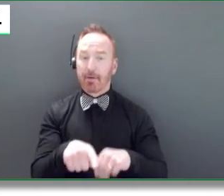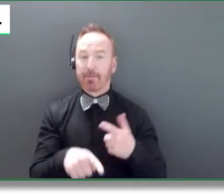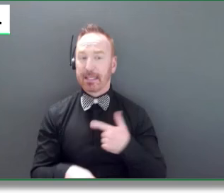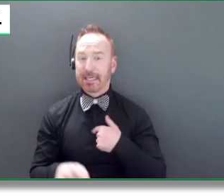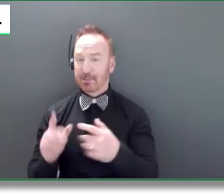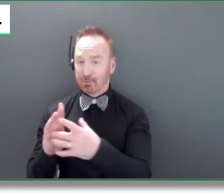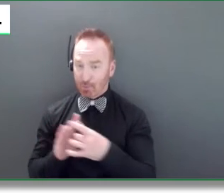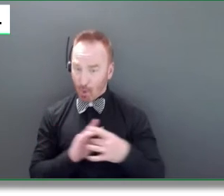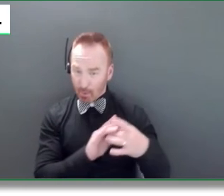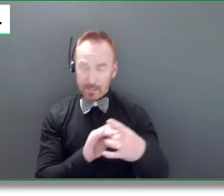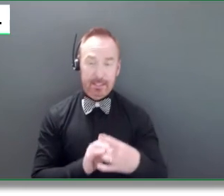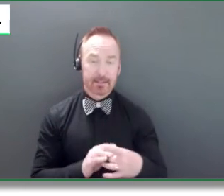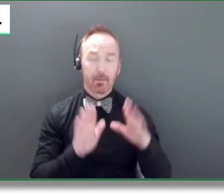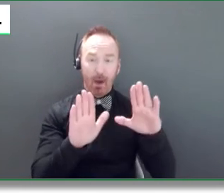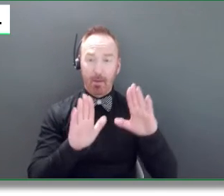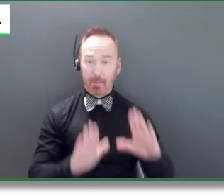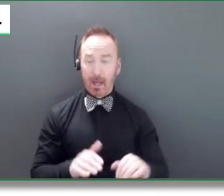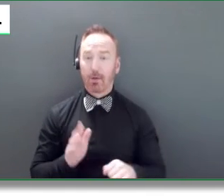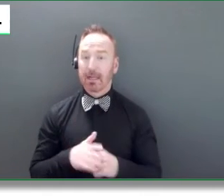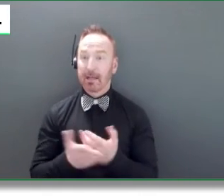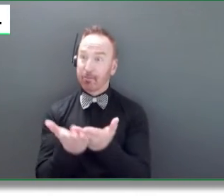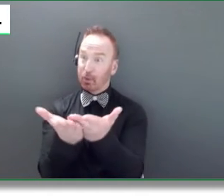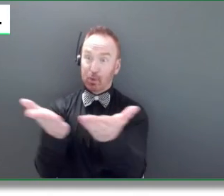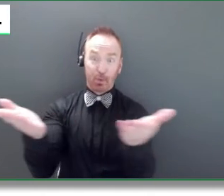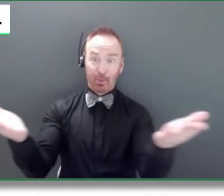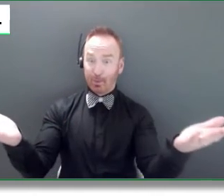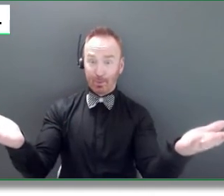And to thank you to our attendees. Your participation and presence has been felt